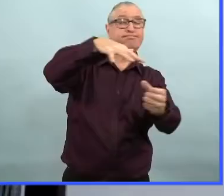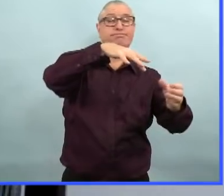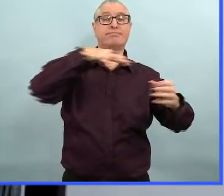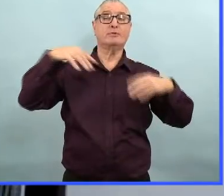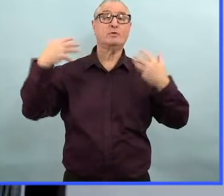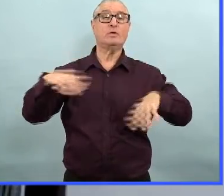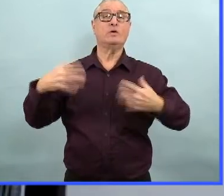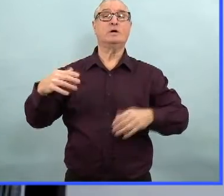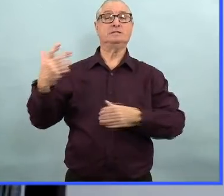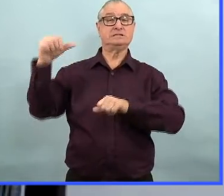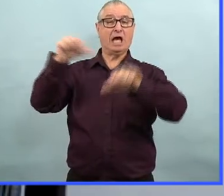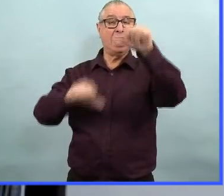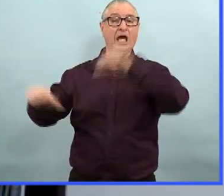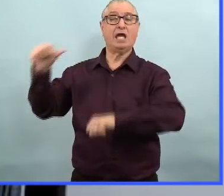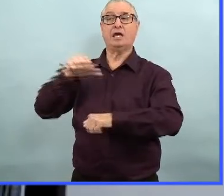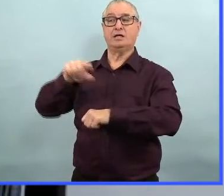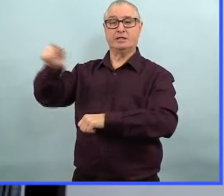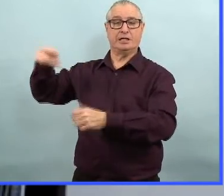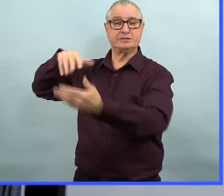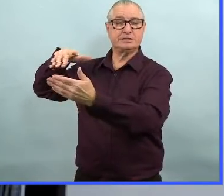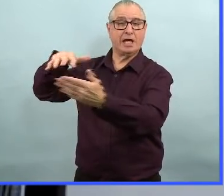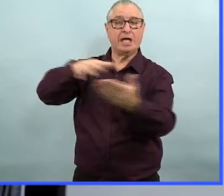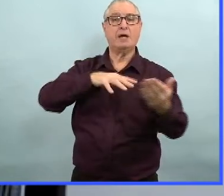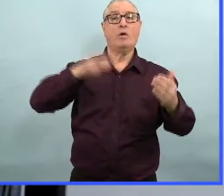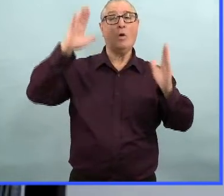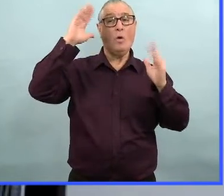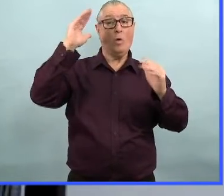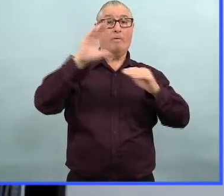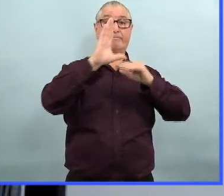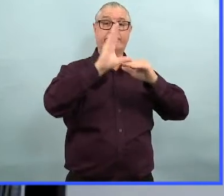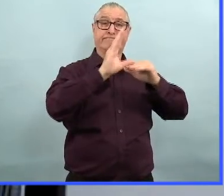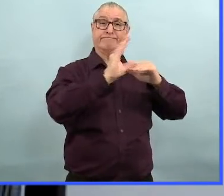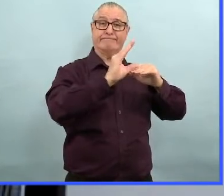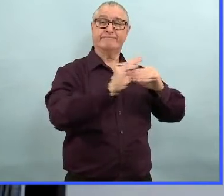the effectiveness of protection decreases and therefore the likelihood of a breakthrough